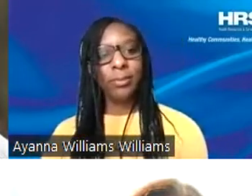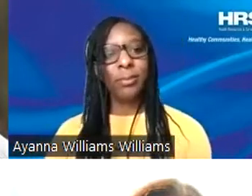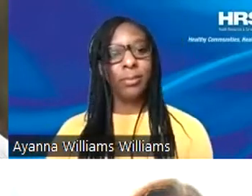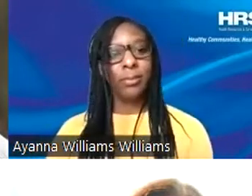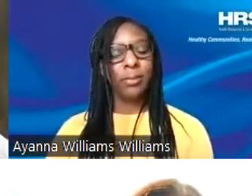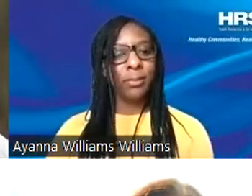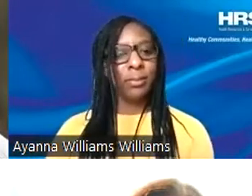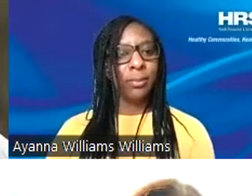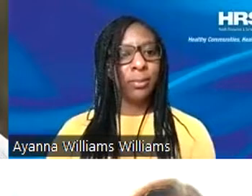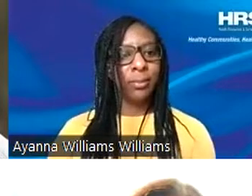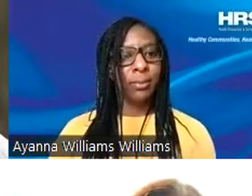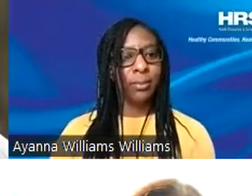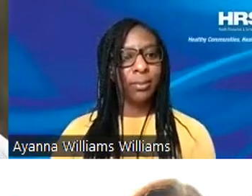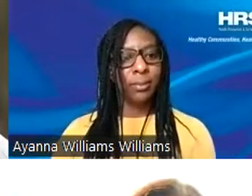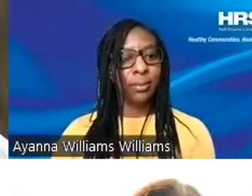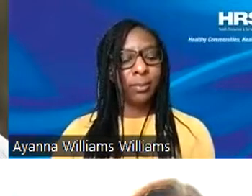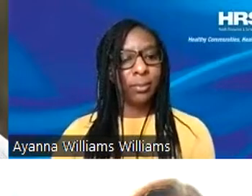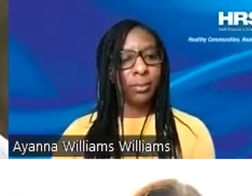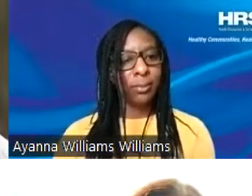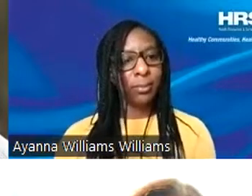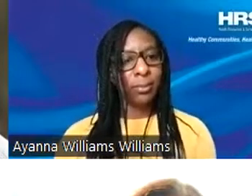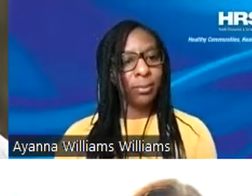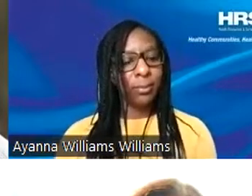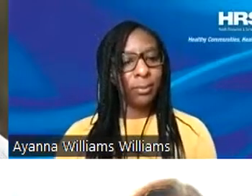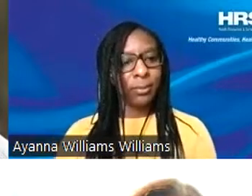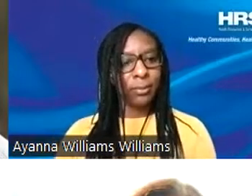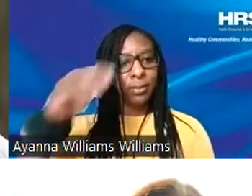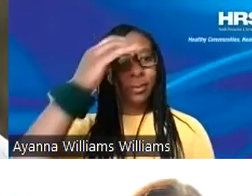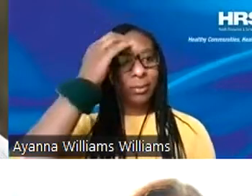I think we knew that, and I think it keeps getting reinforced.